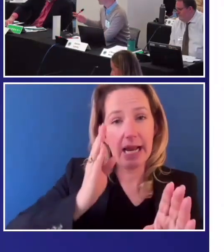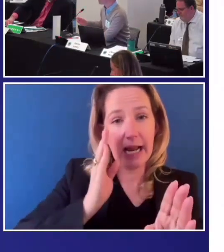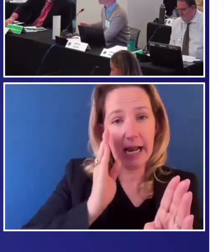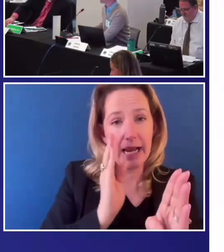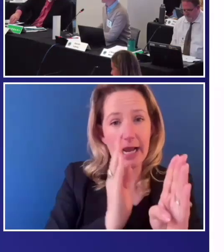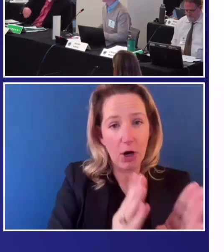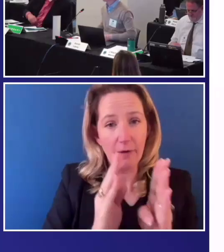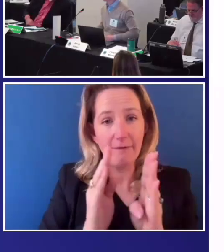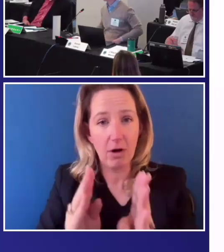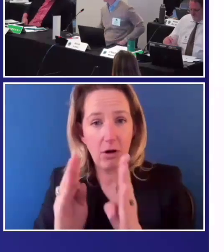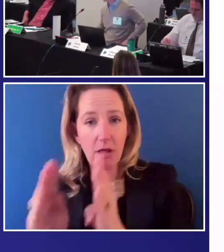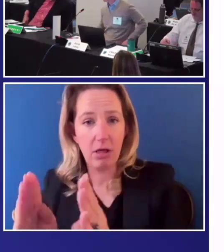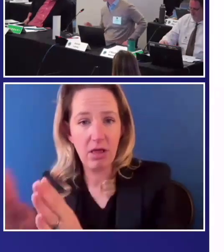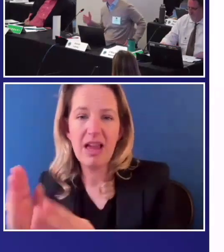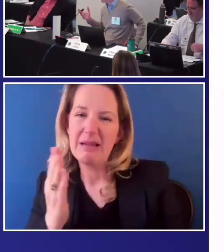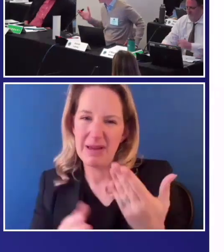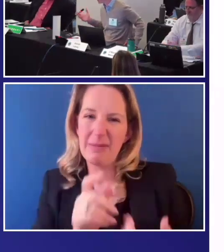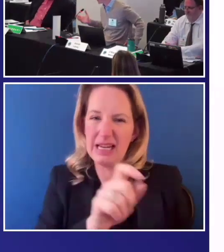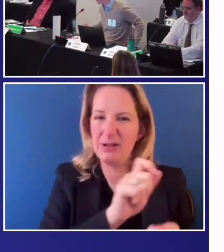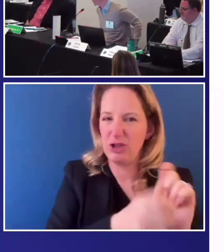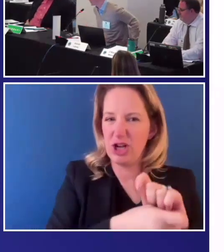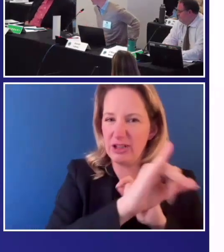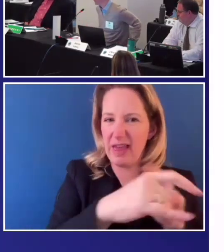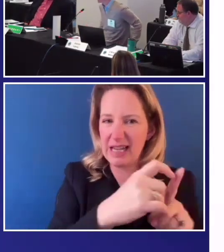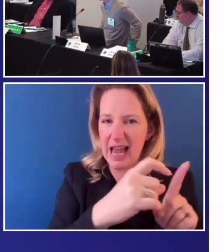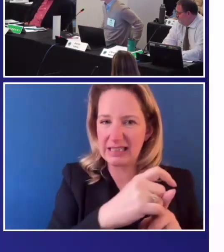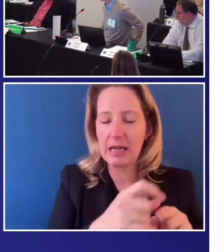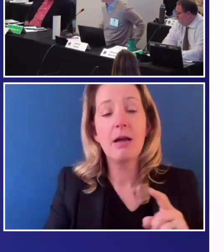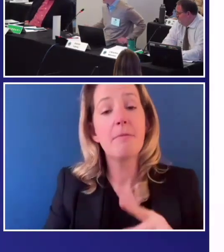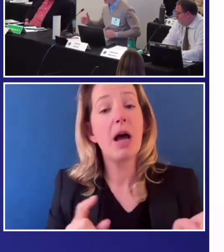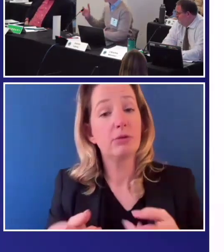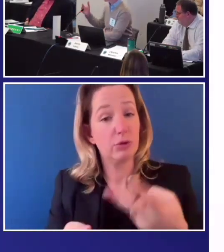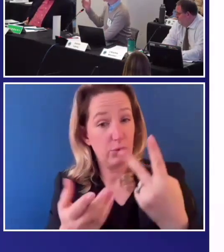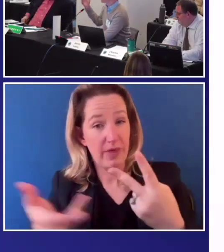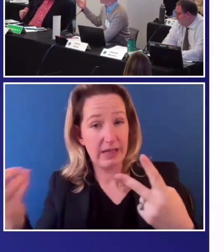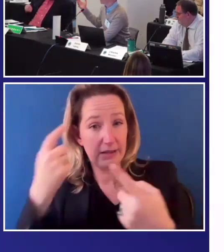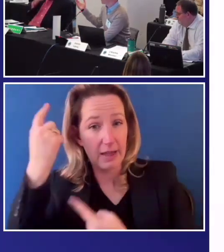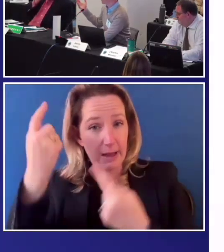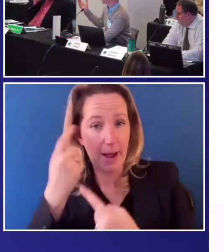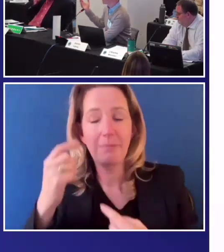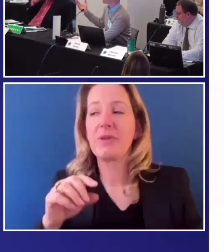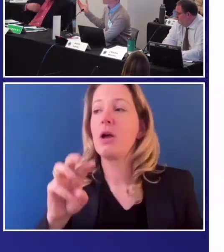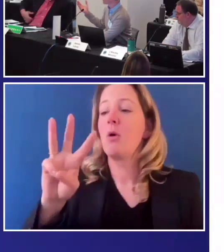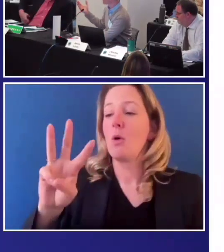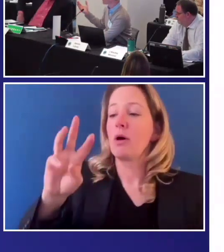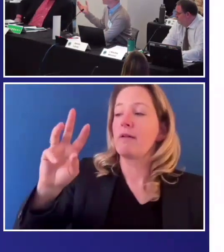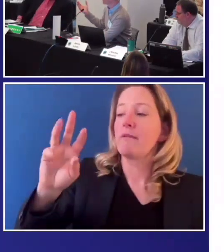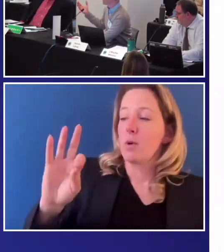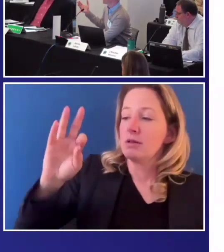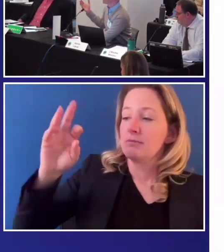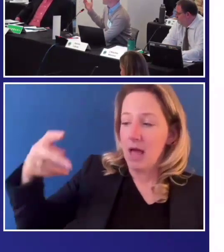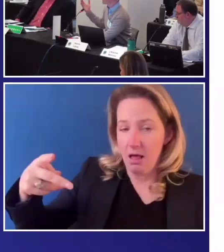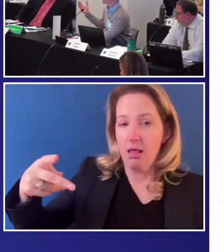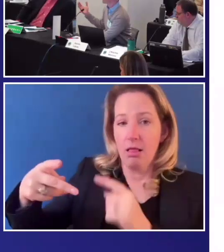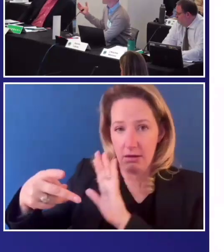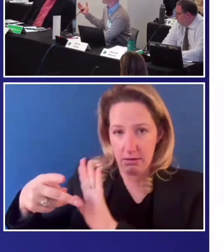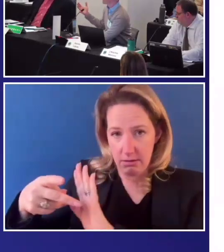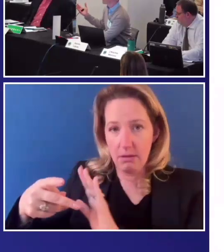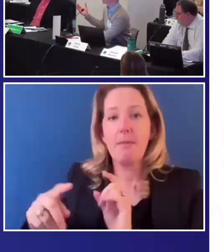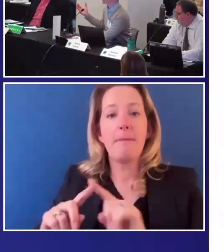about. The first is as opposed to Workforce Pell, here your comparison data point from the Census Bureau does include individuals